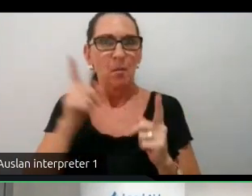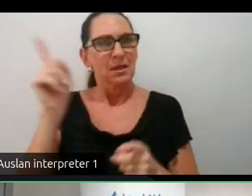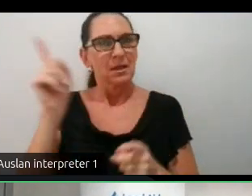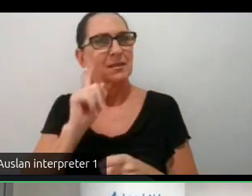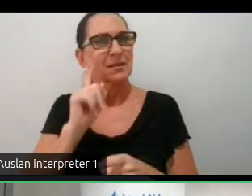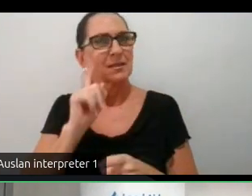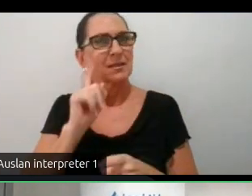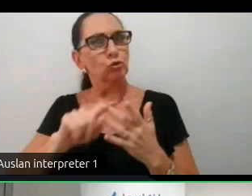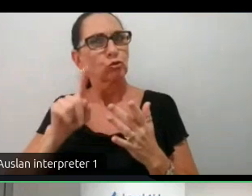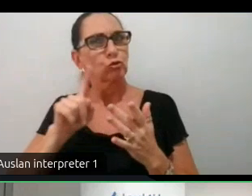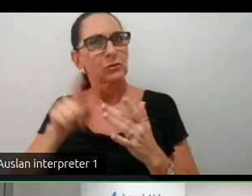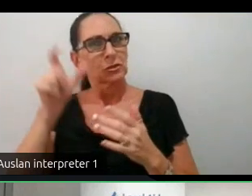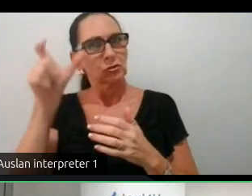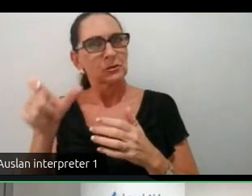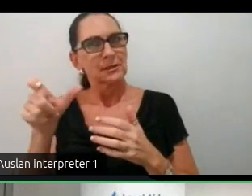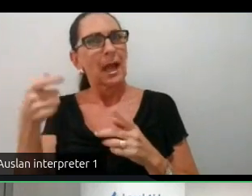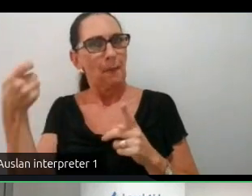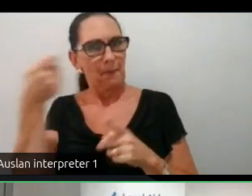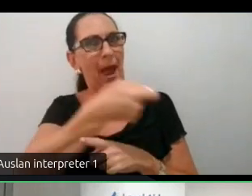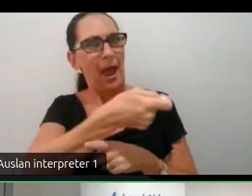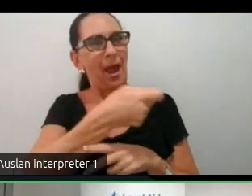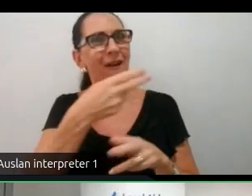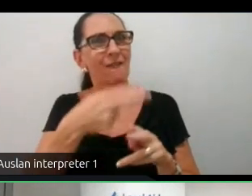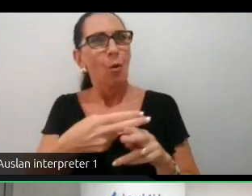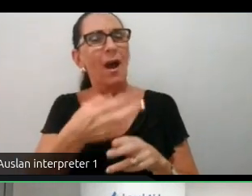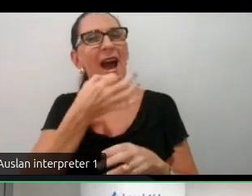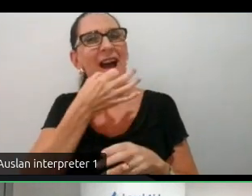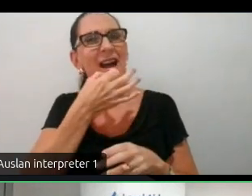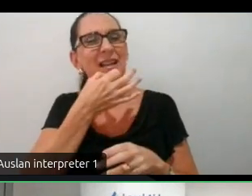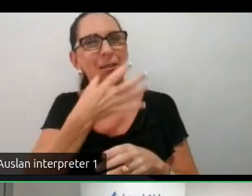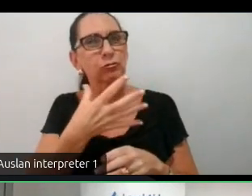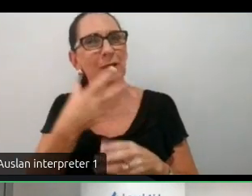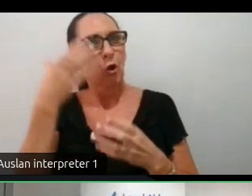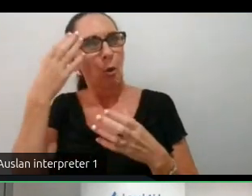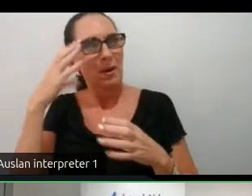it's fair that the insurer should have to cover an additional period of temporary probation because